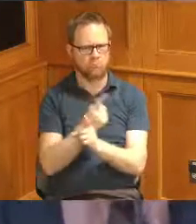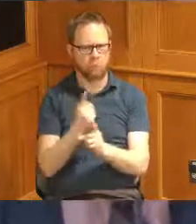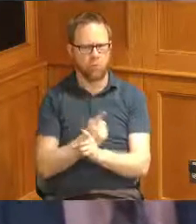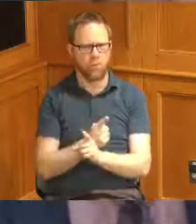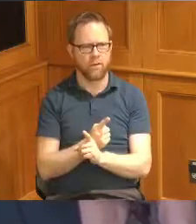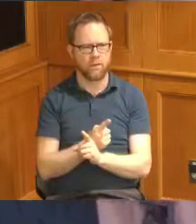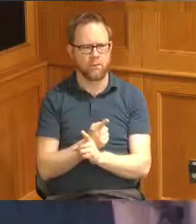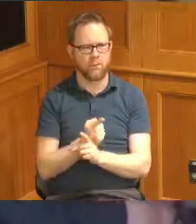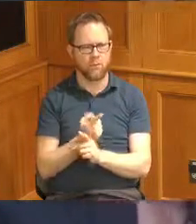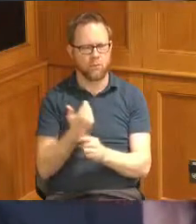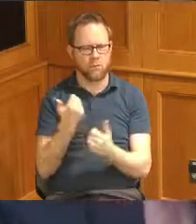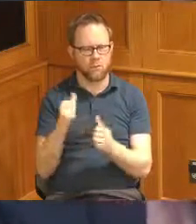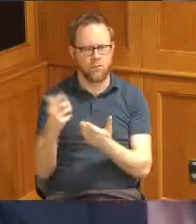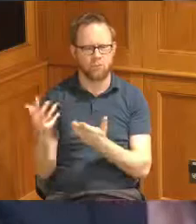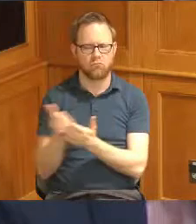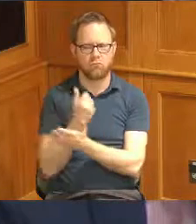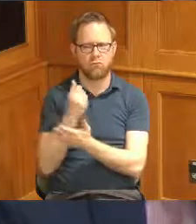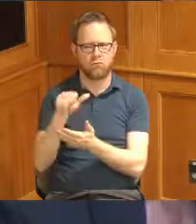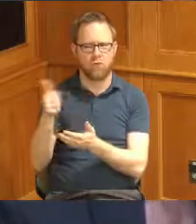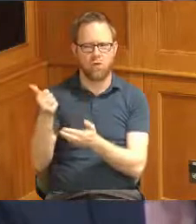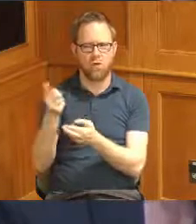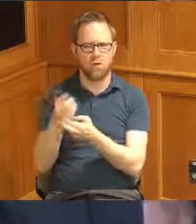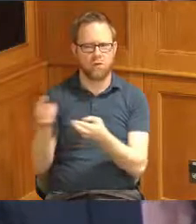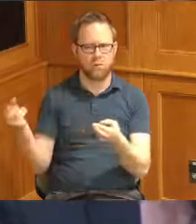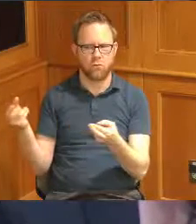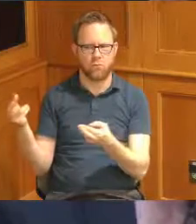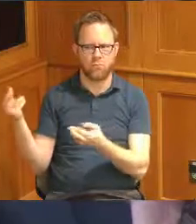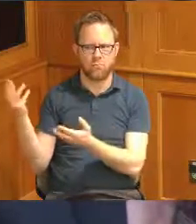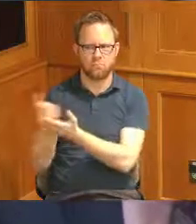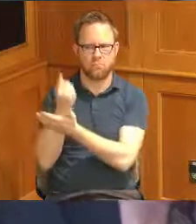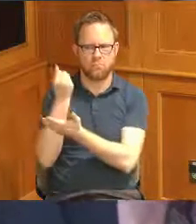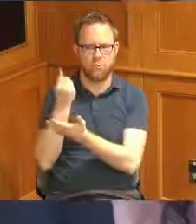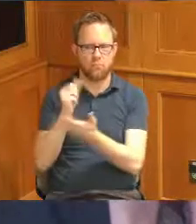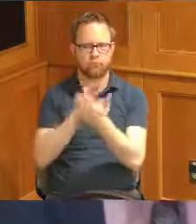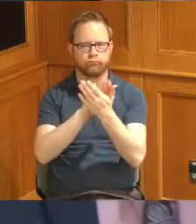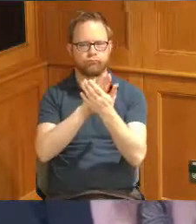to leverage our Resources with other resources that are available so applaud MSD for doing that